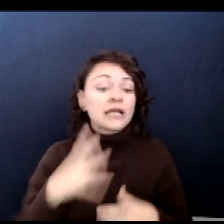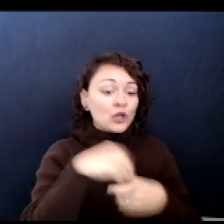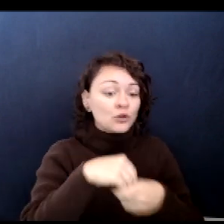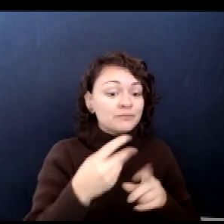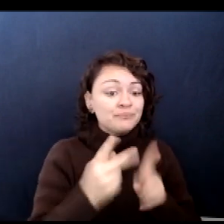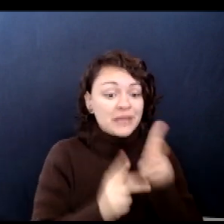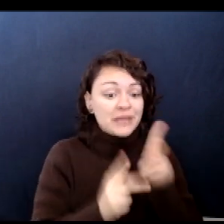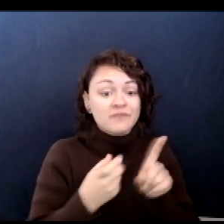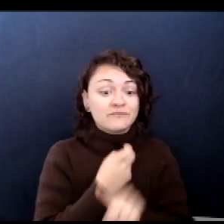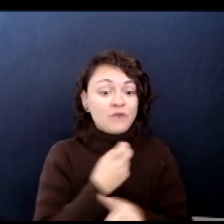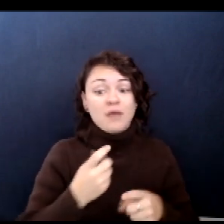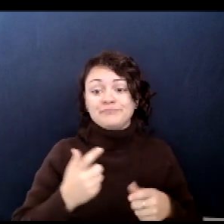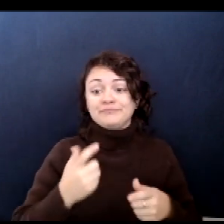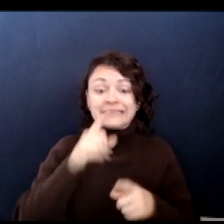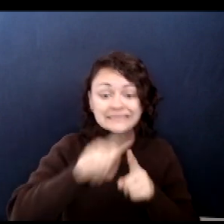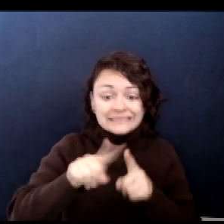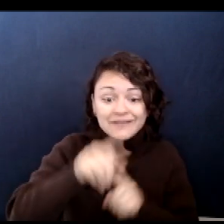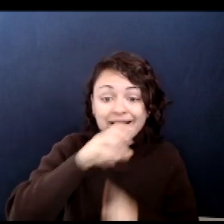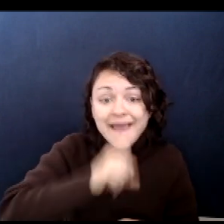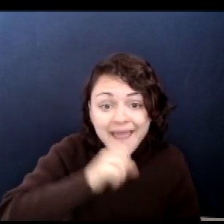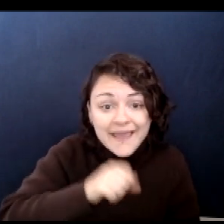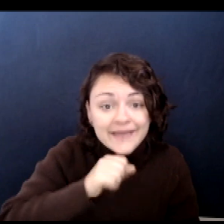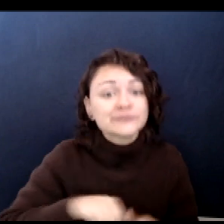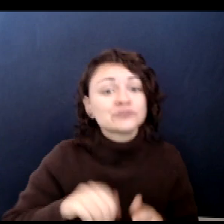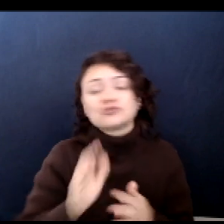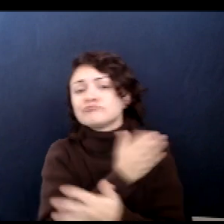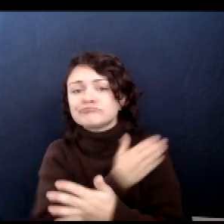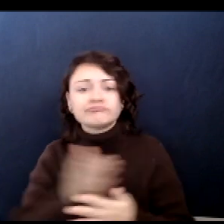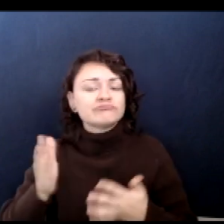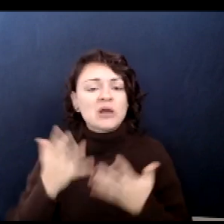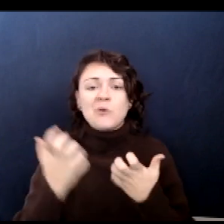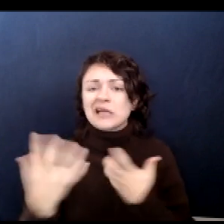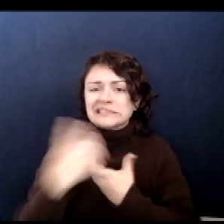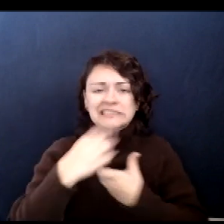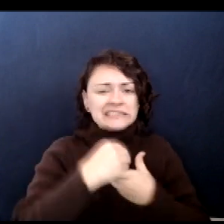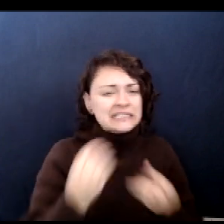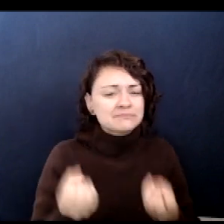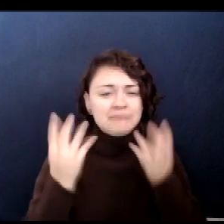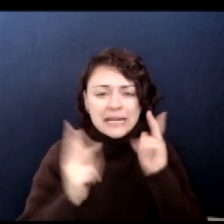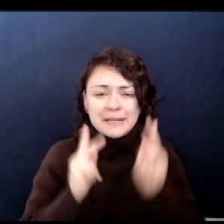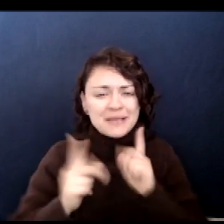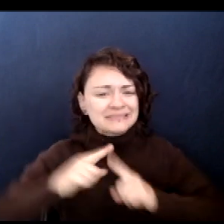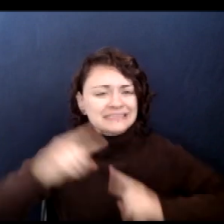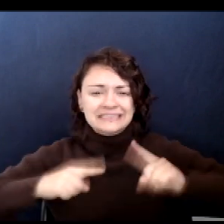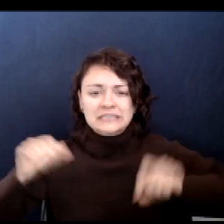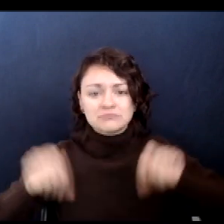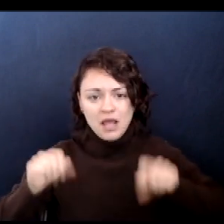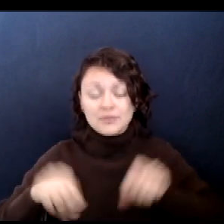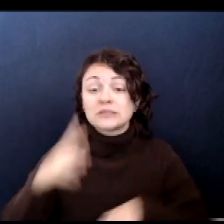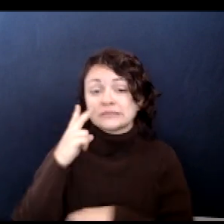the life spectrum of different ages on our board. And you will see that nine individuals were African American,